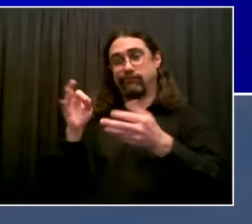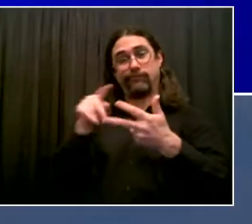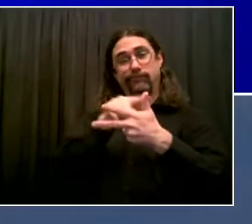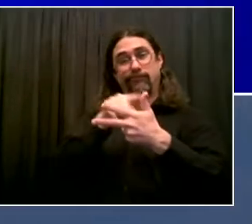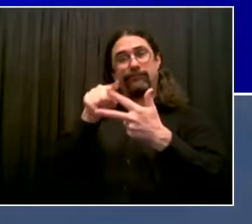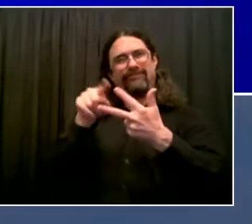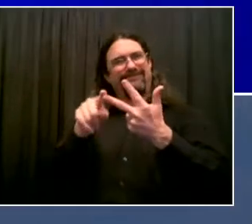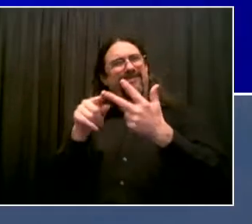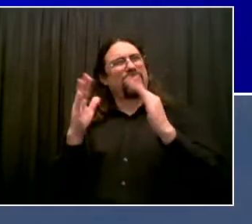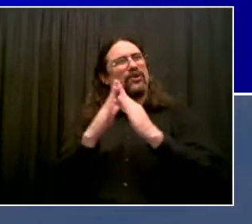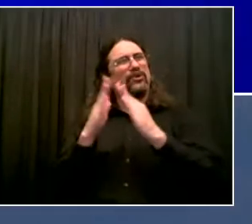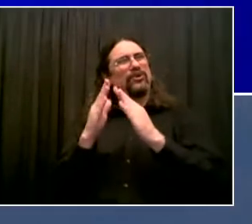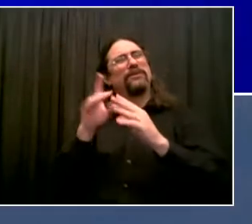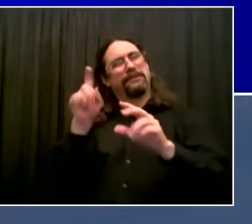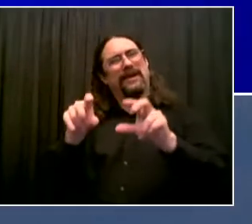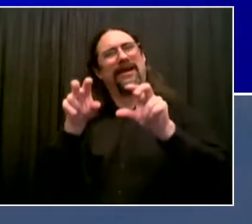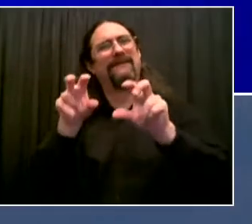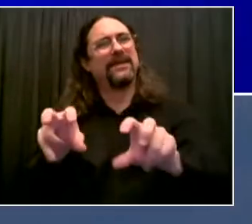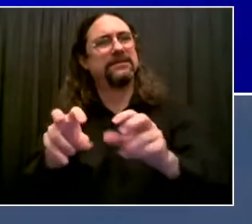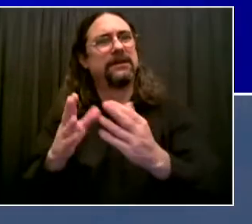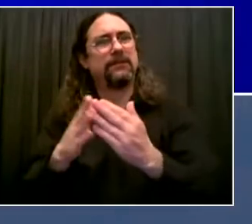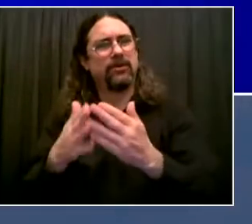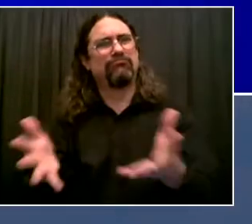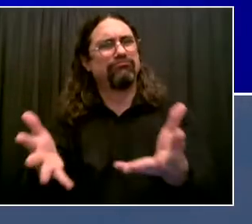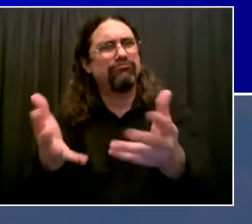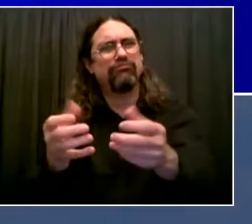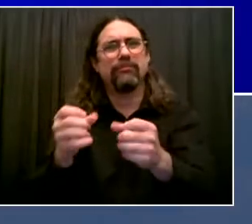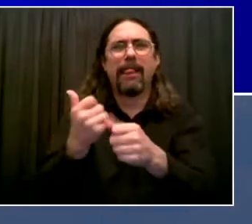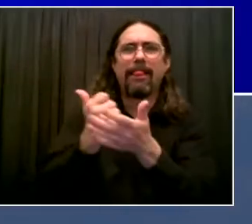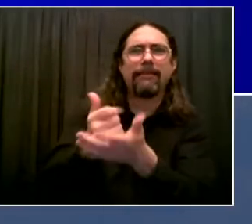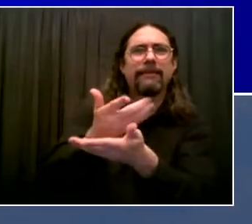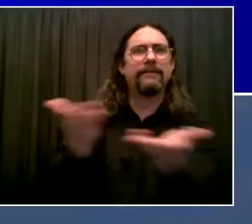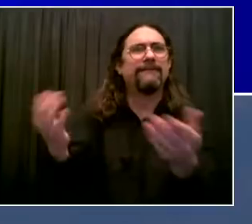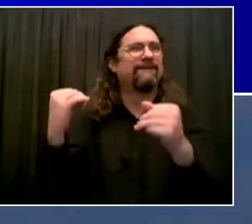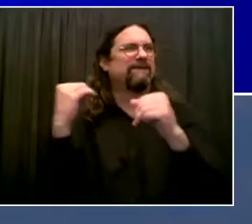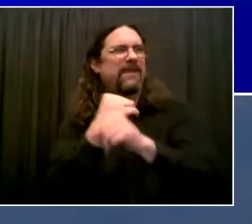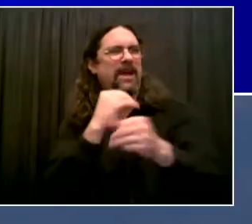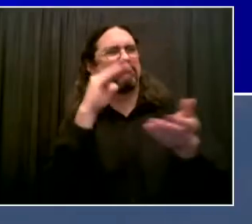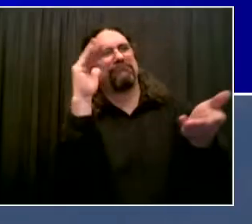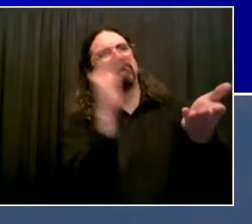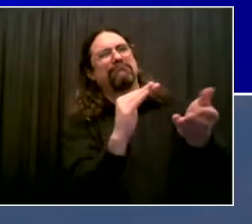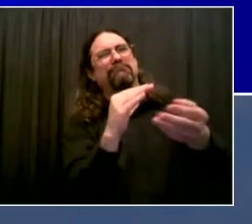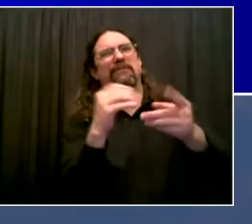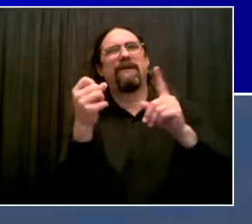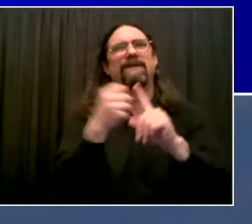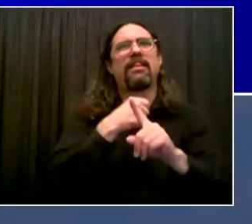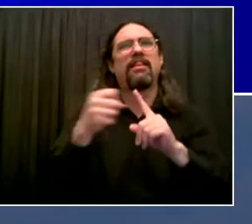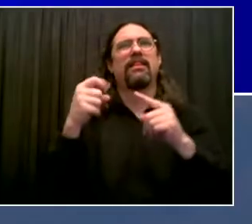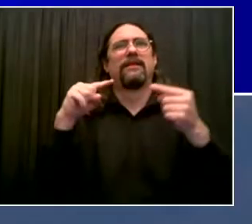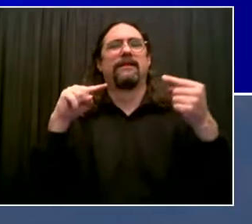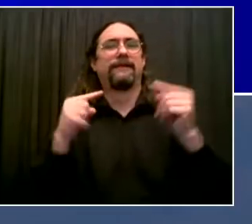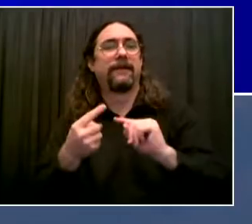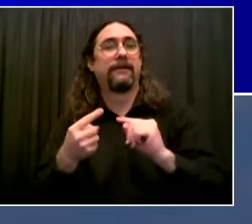VIOLENCE WORK FORCE. THAT'S CRUCIAL. YOU HEARD THE COUNCIL MEMBER